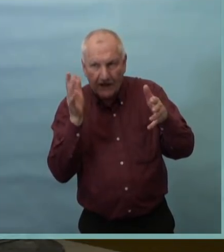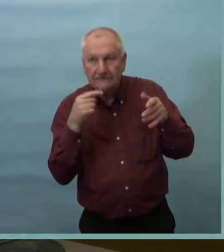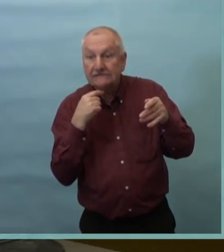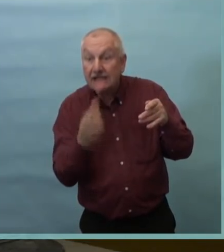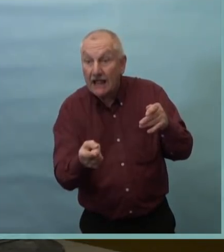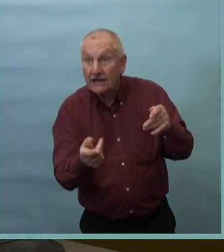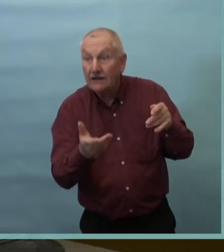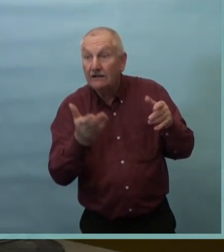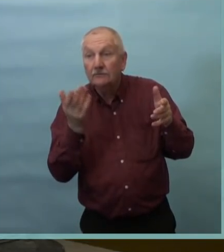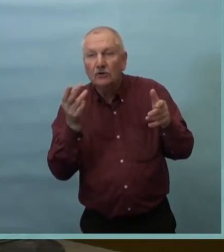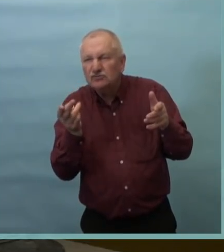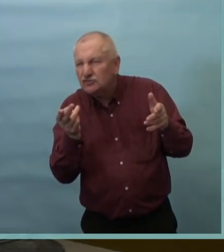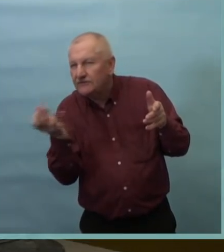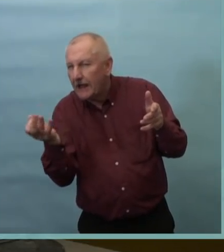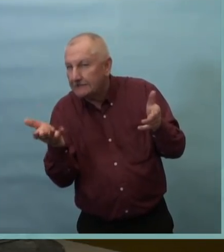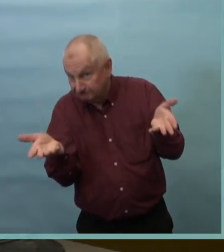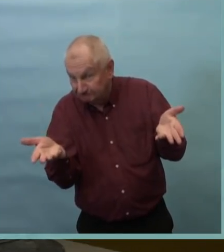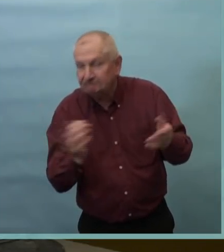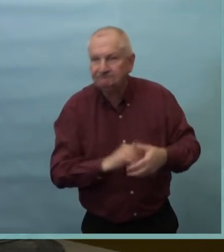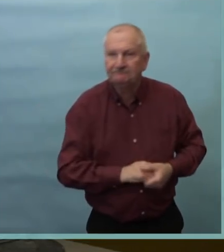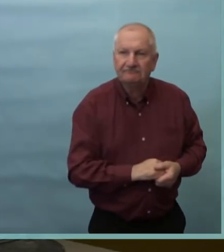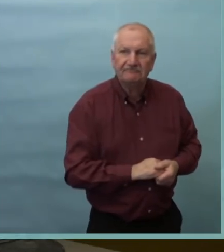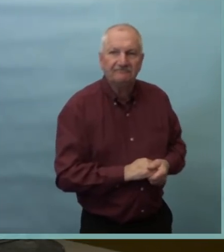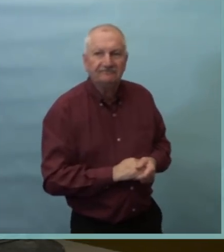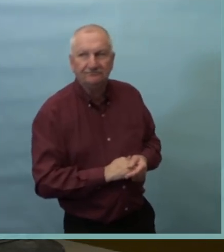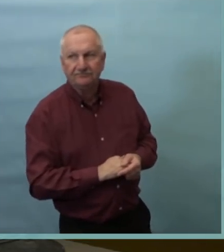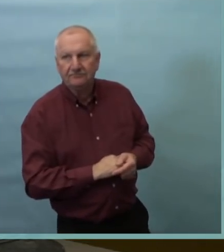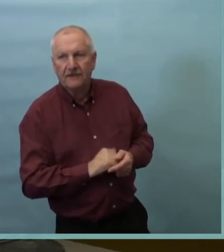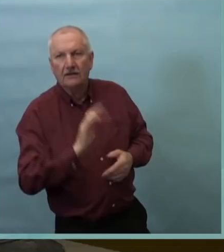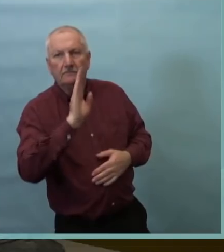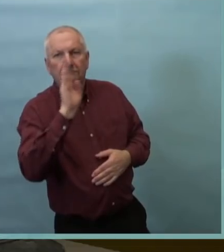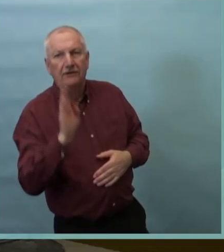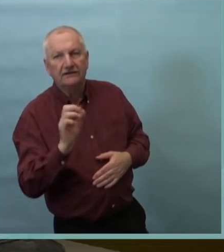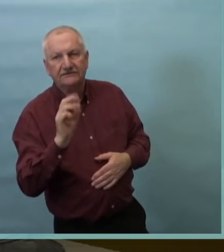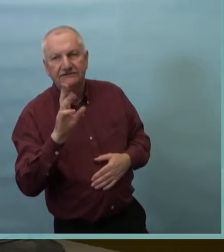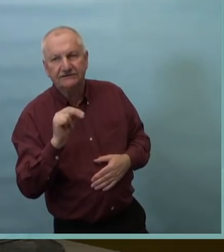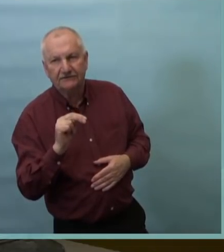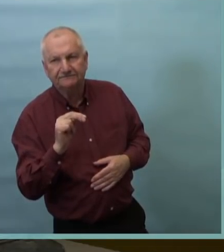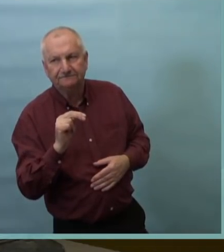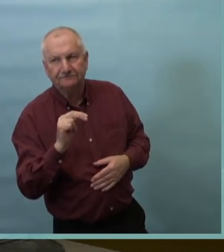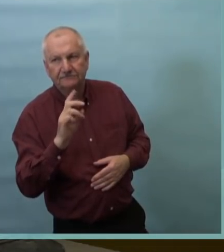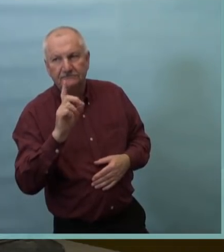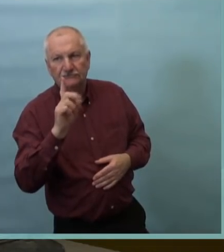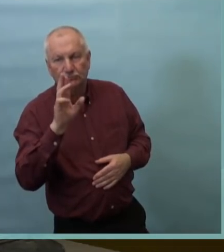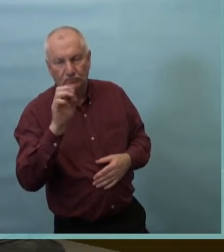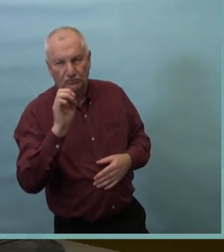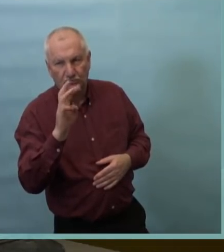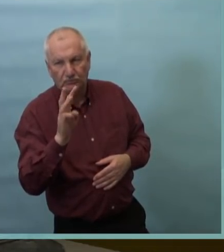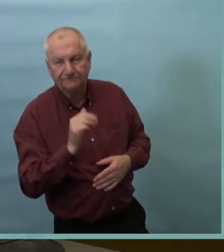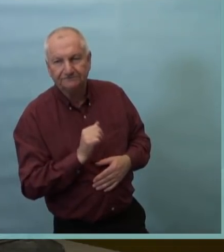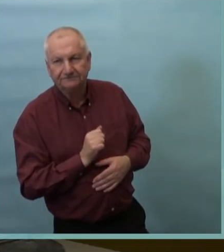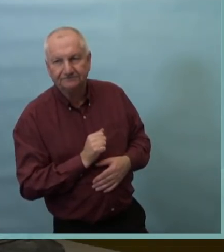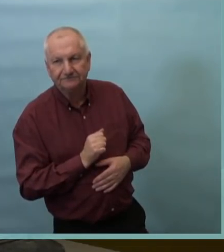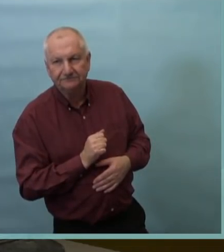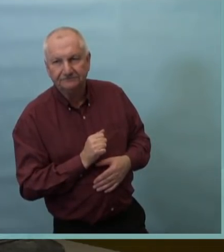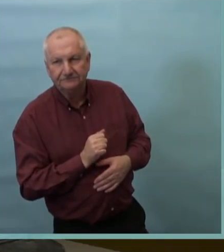Brandon's son drew thank you this is a crew made from the branding Sun we're